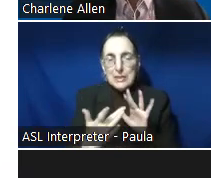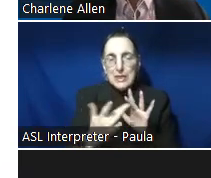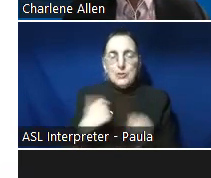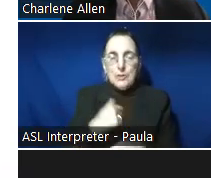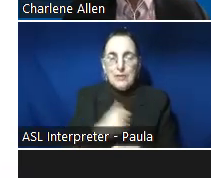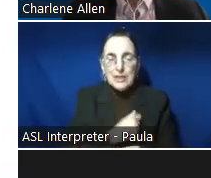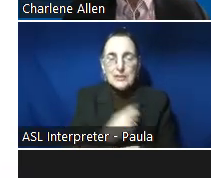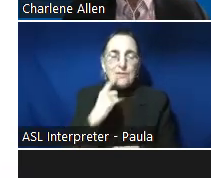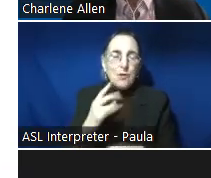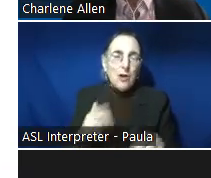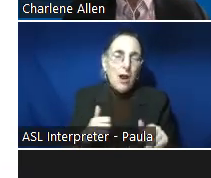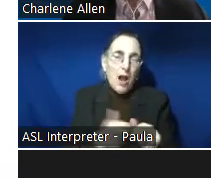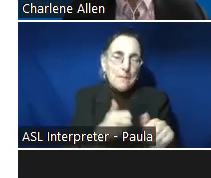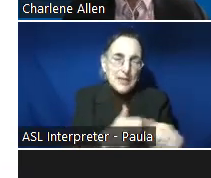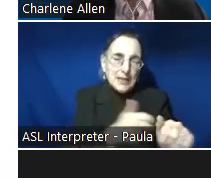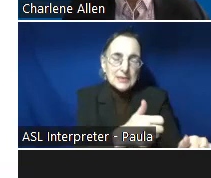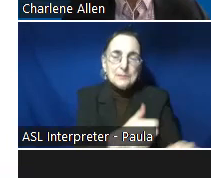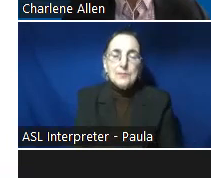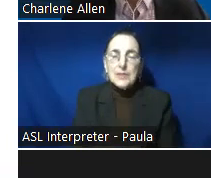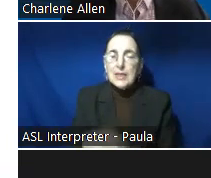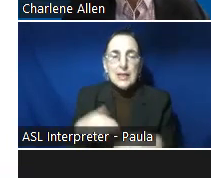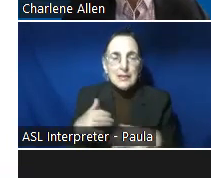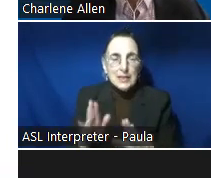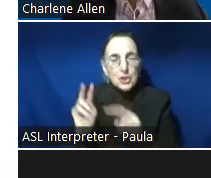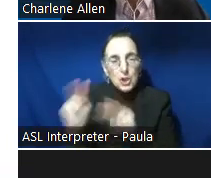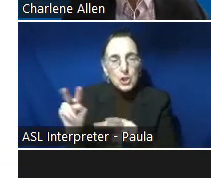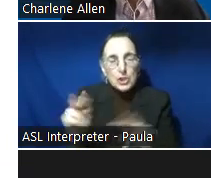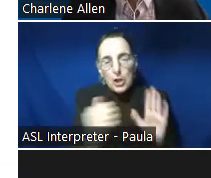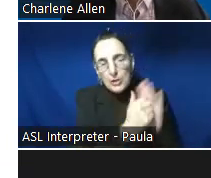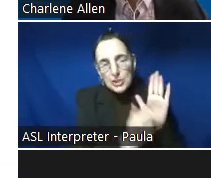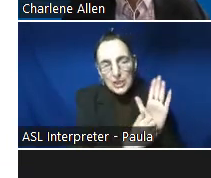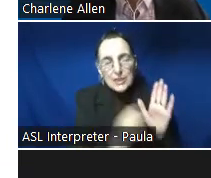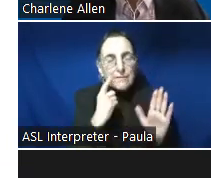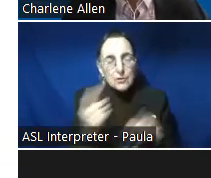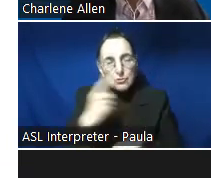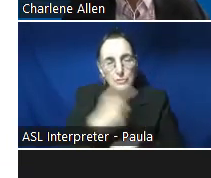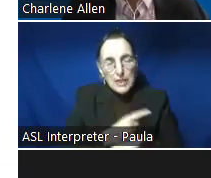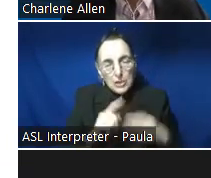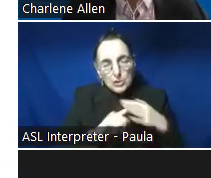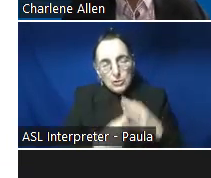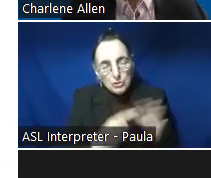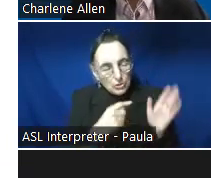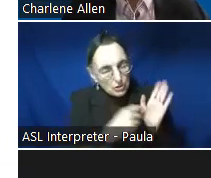Now let's take a look at our agenda for today. To start, we will briefly discuss the importance of